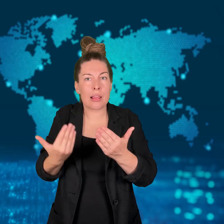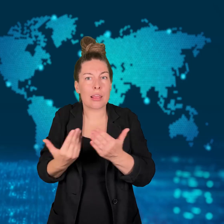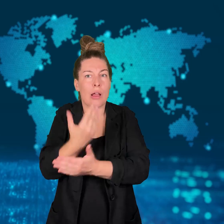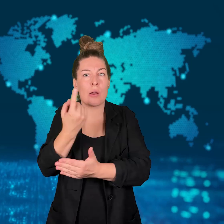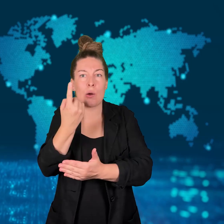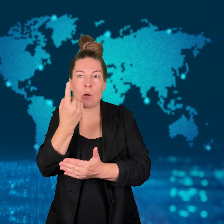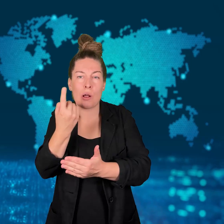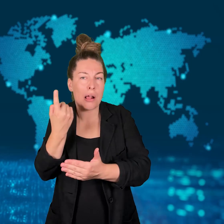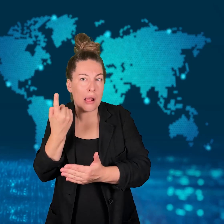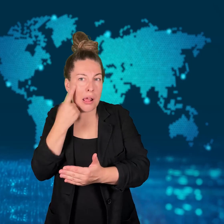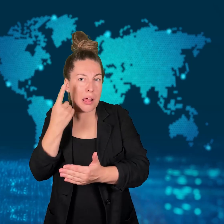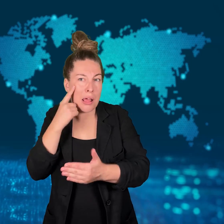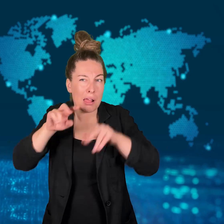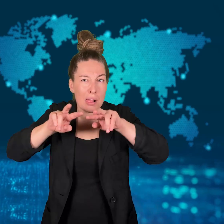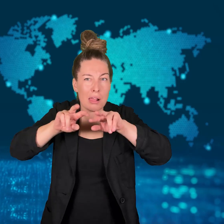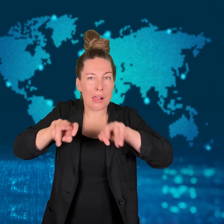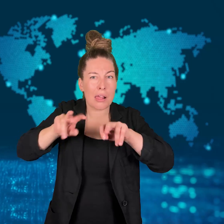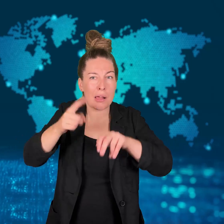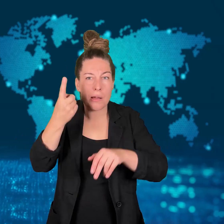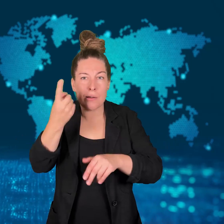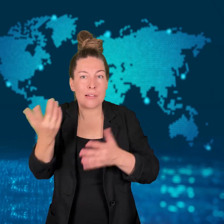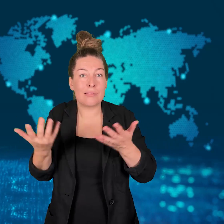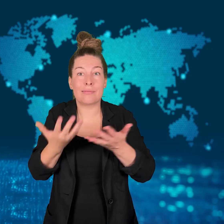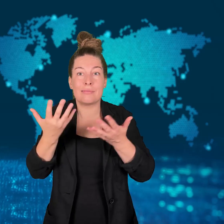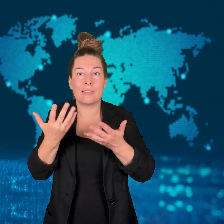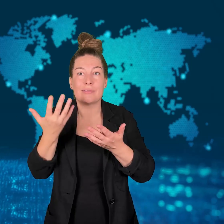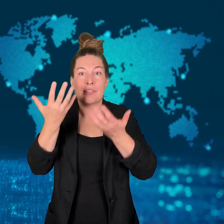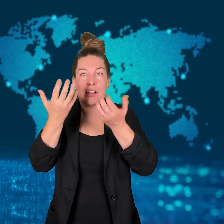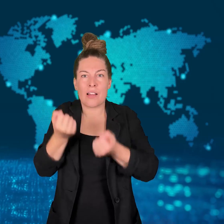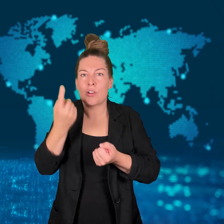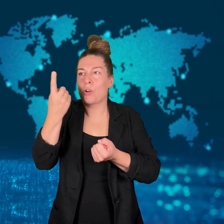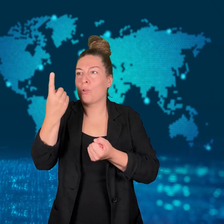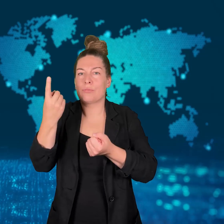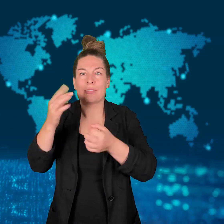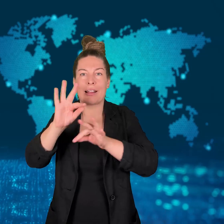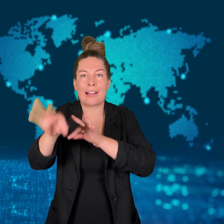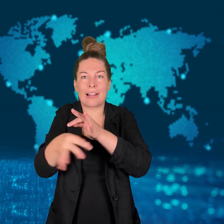James underwent a 21-hour operation in which surgeons added